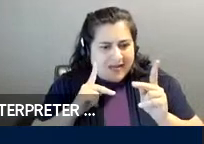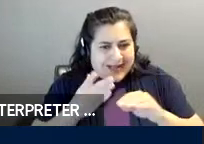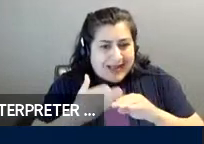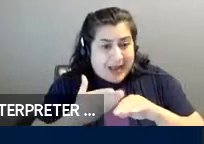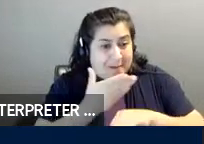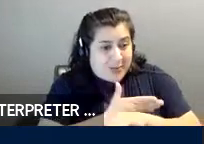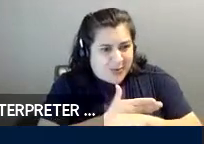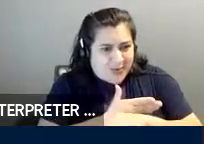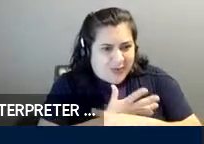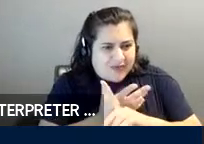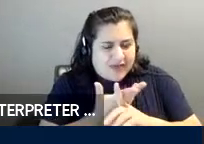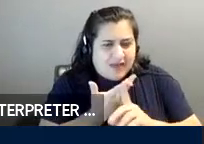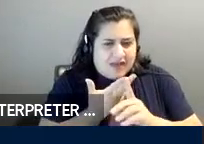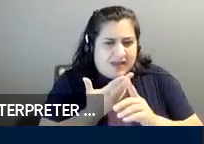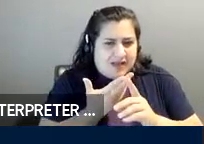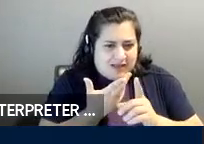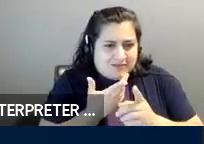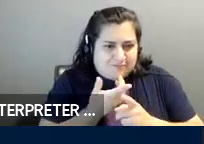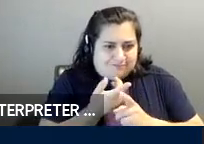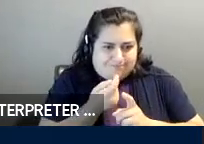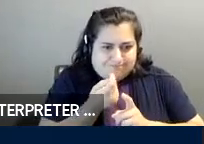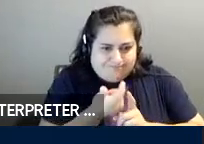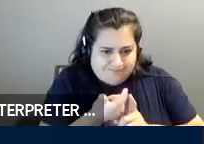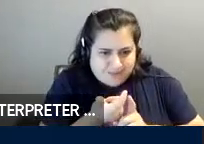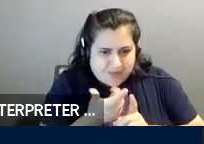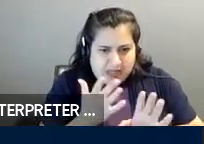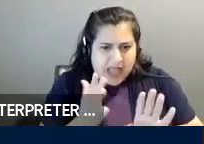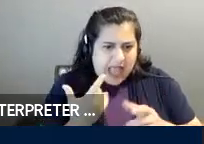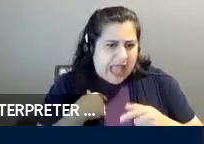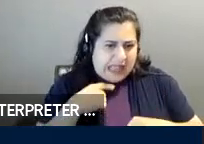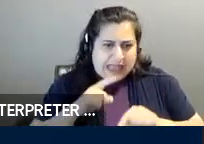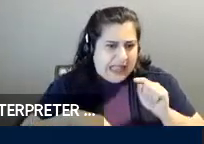All I'm trying to show is at least from our static analysis of just occupied seat height